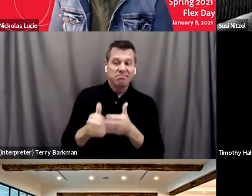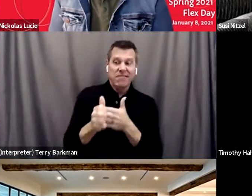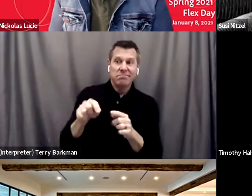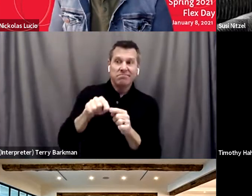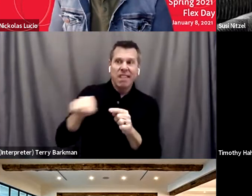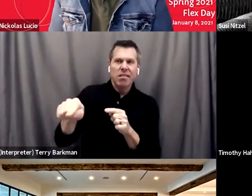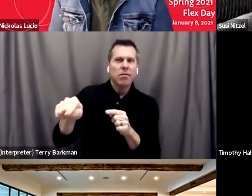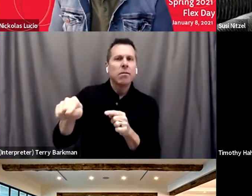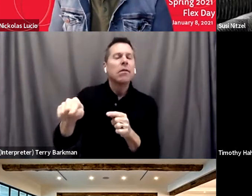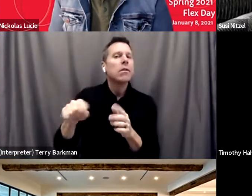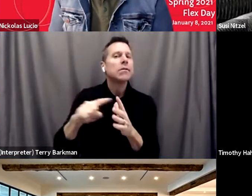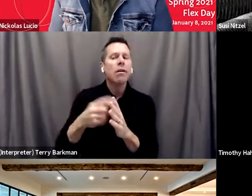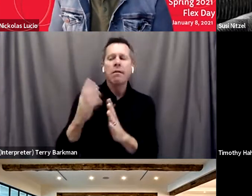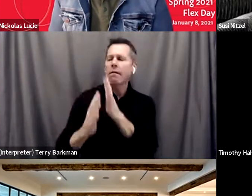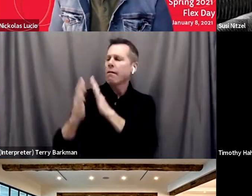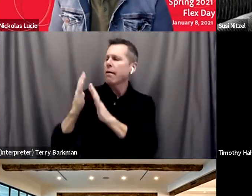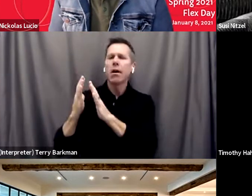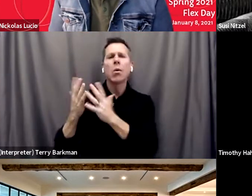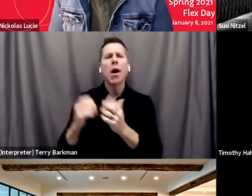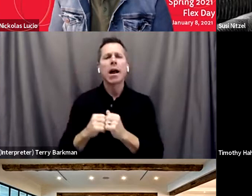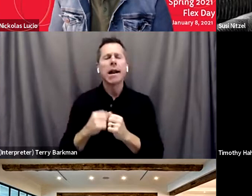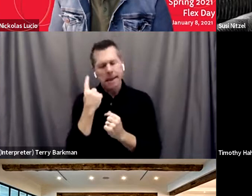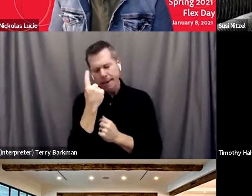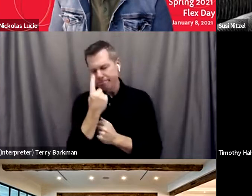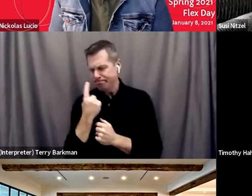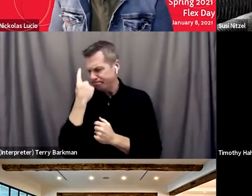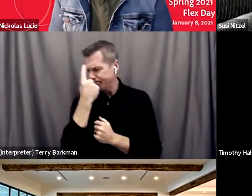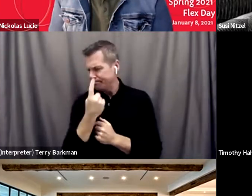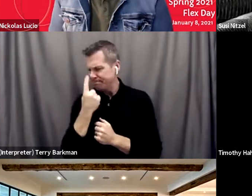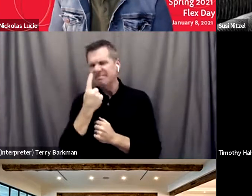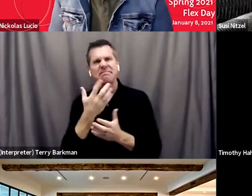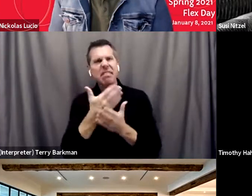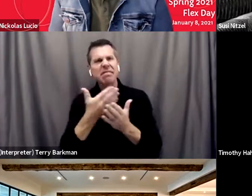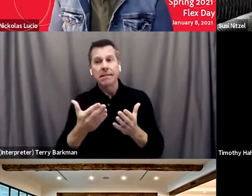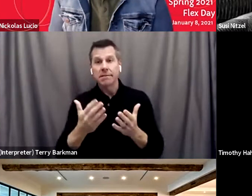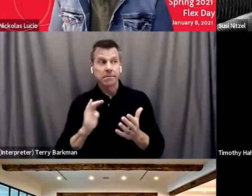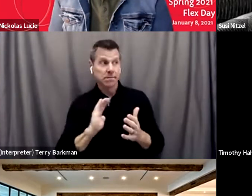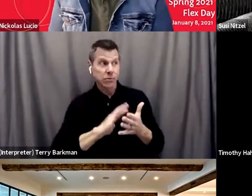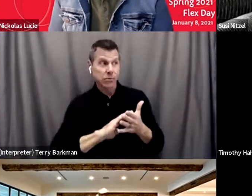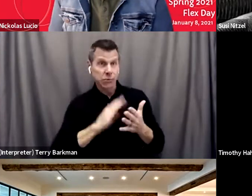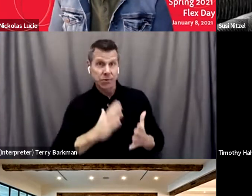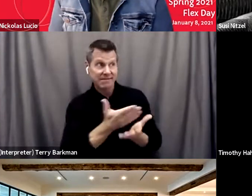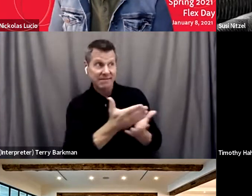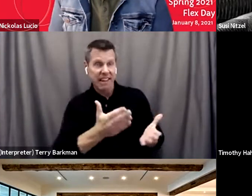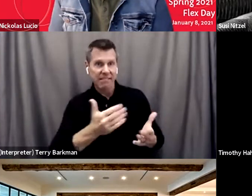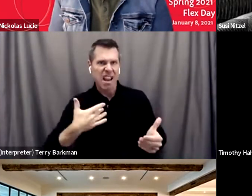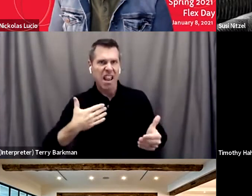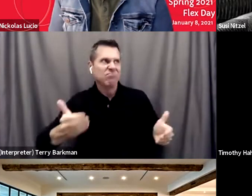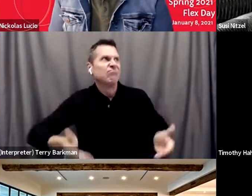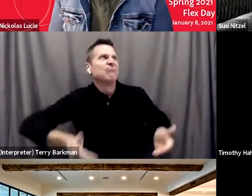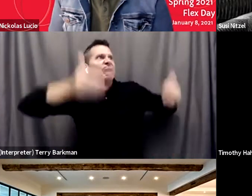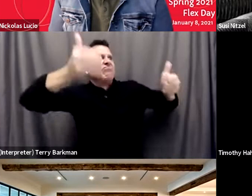when, when thinking about some of the barriers that many of our students face. And so this is kind of a way that, that that